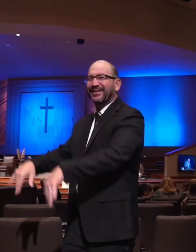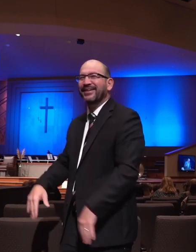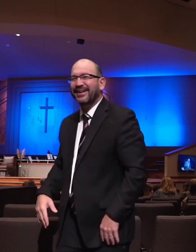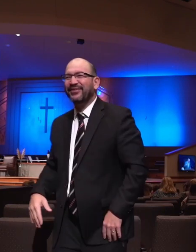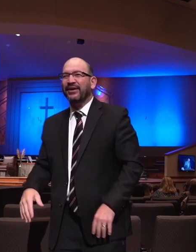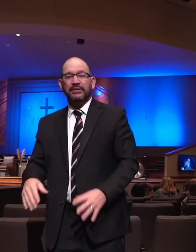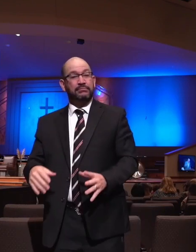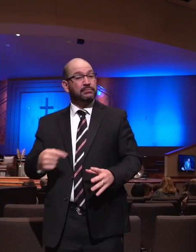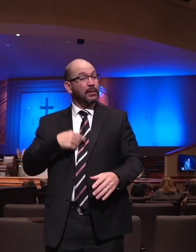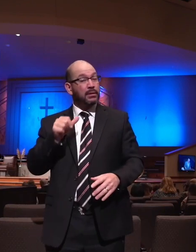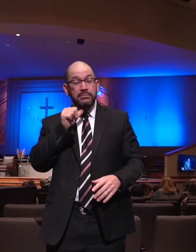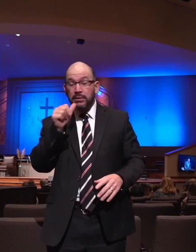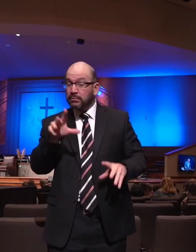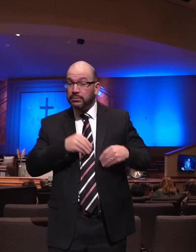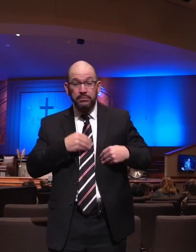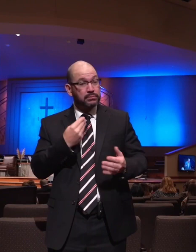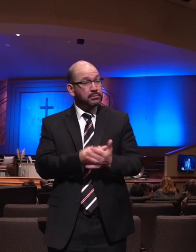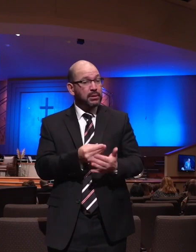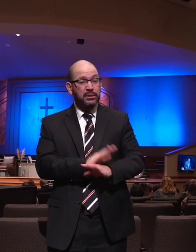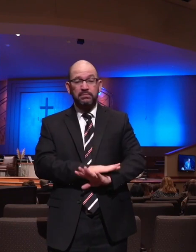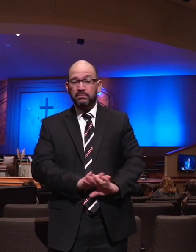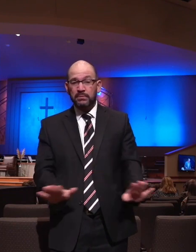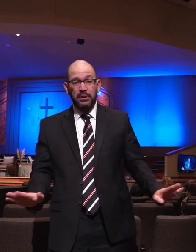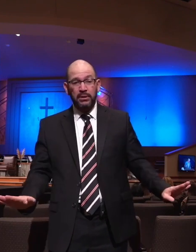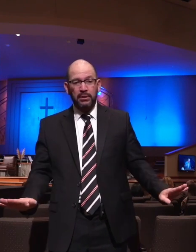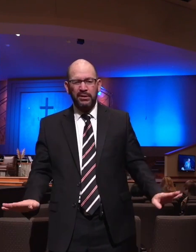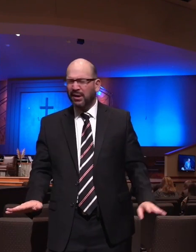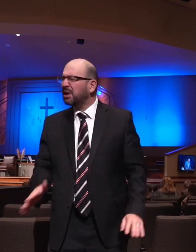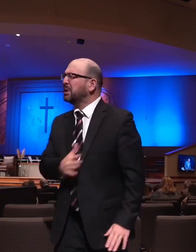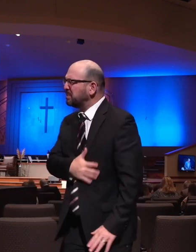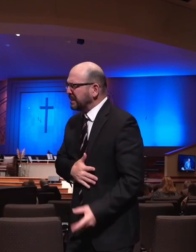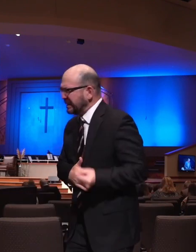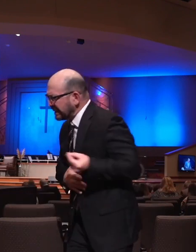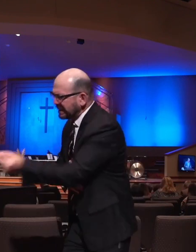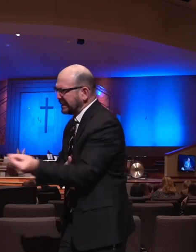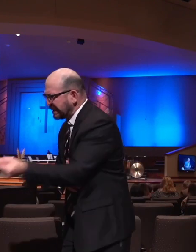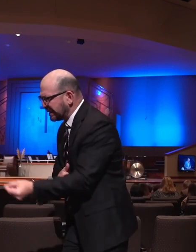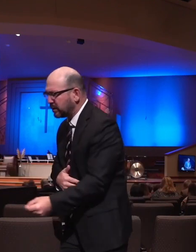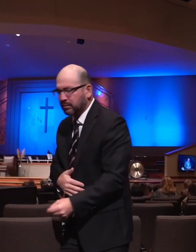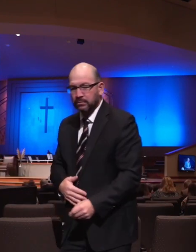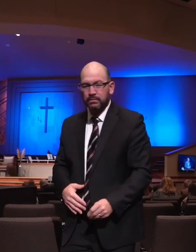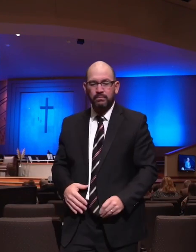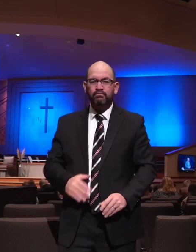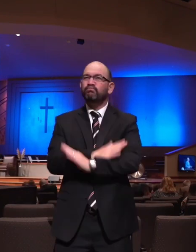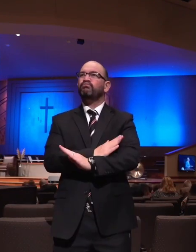receive none and he urged him to take it by the